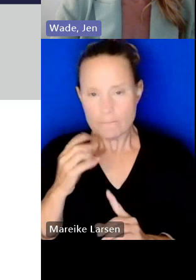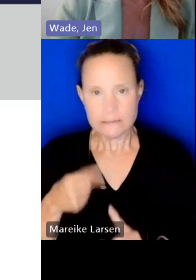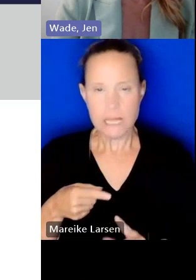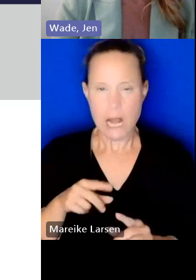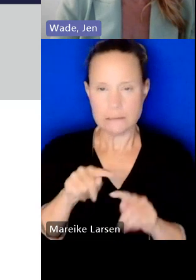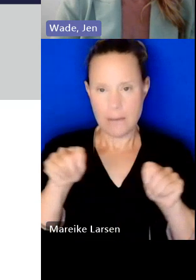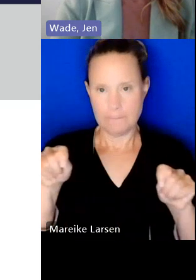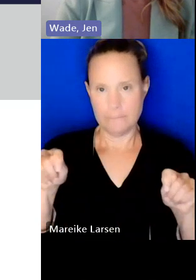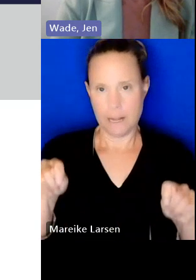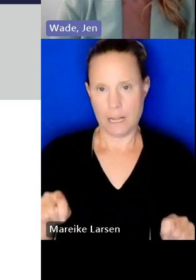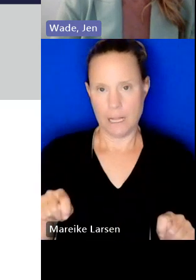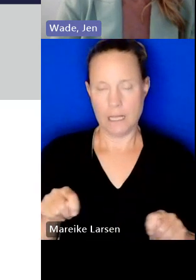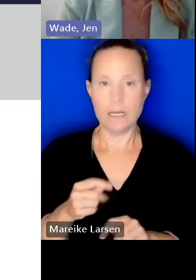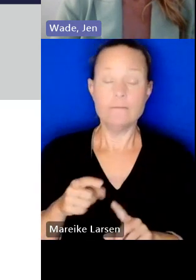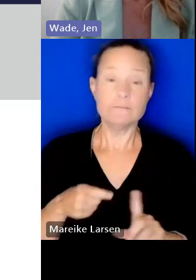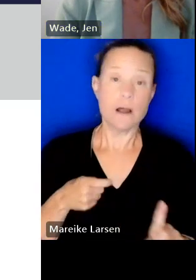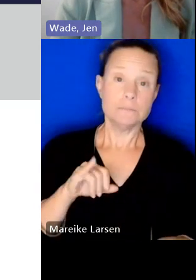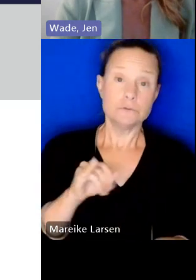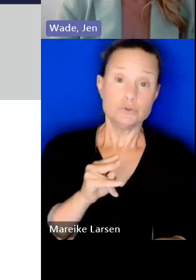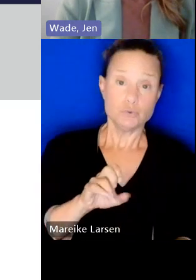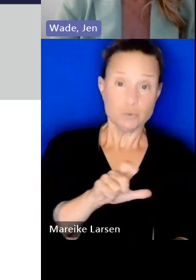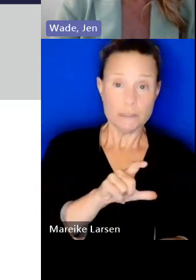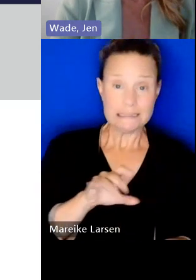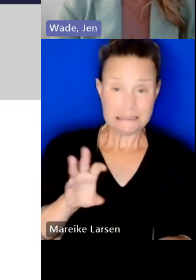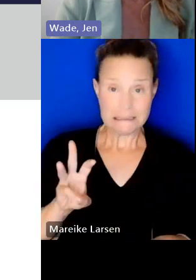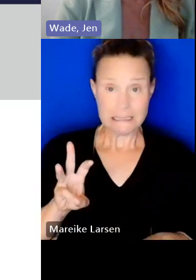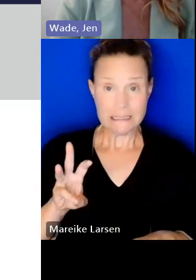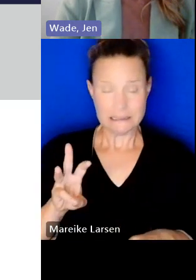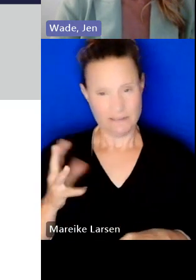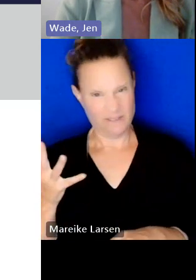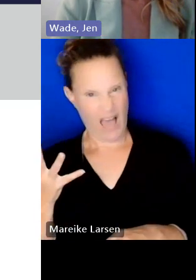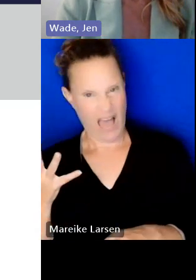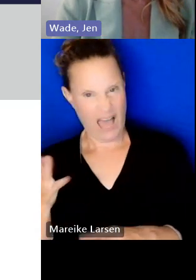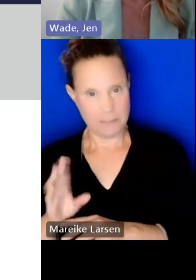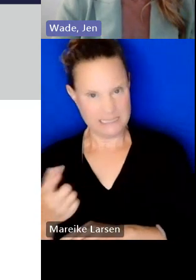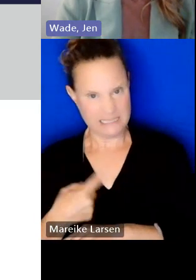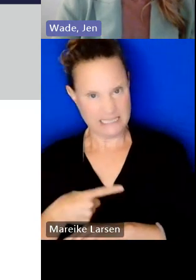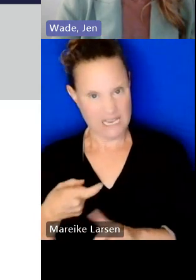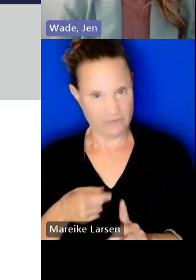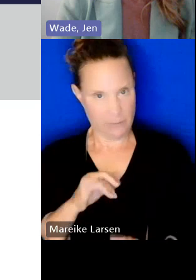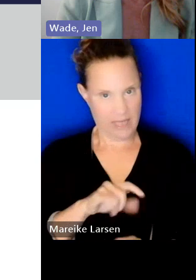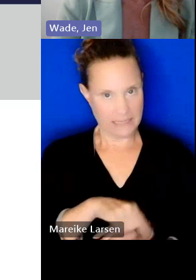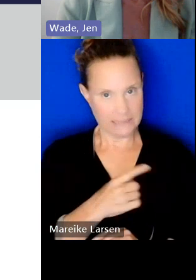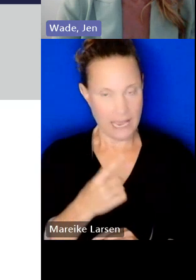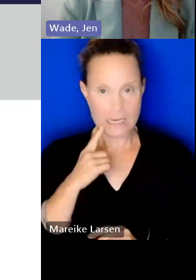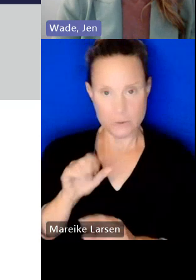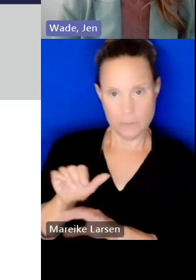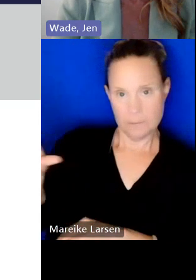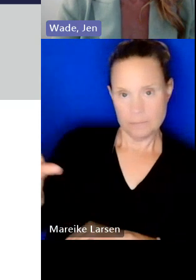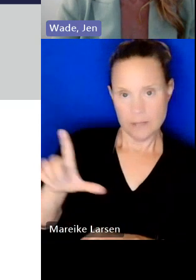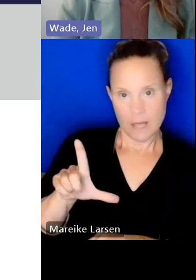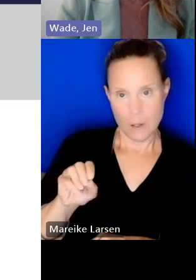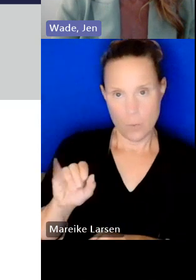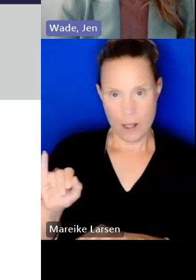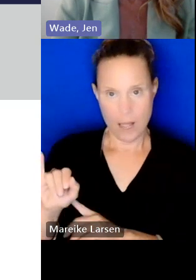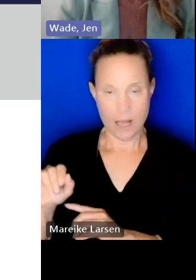you will have five business days from June 26 to complete and submit the LOI to the e-mail listed here.